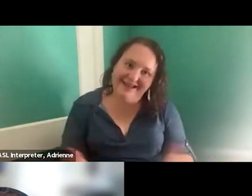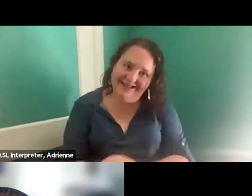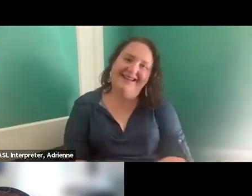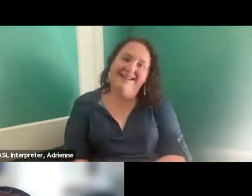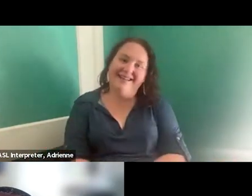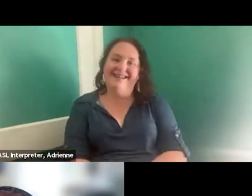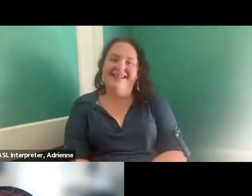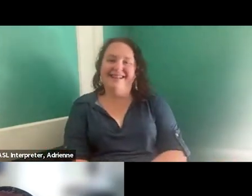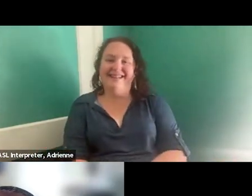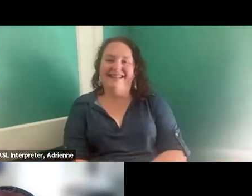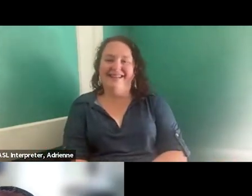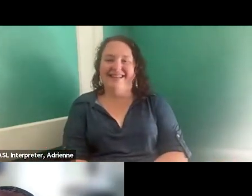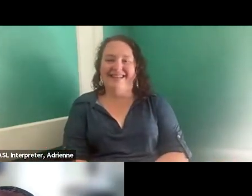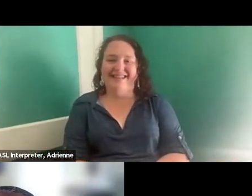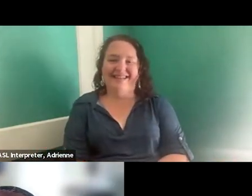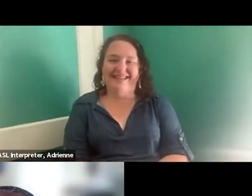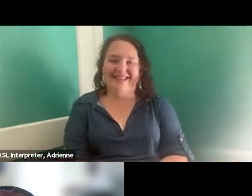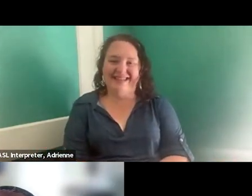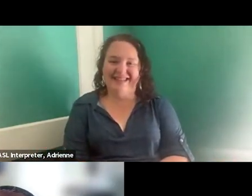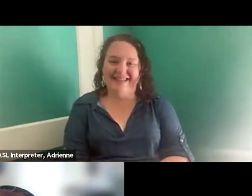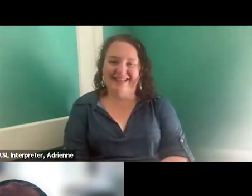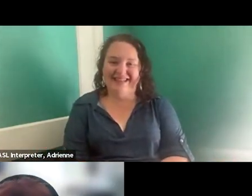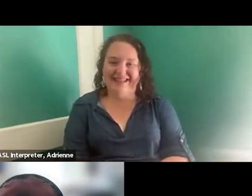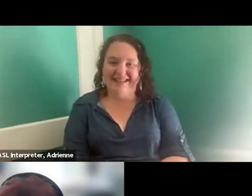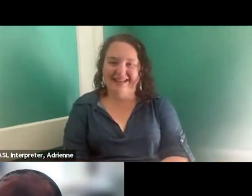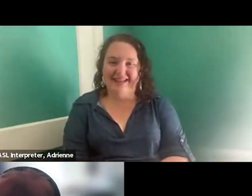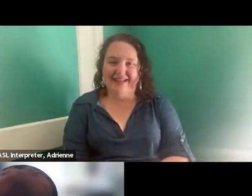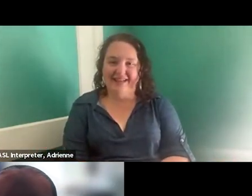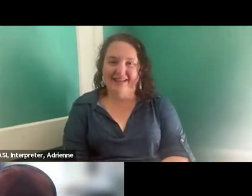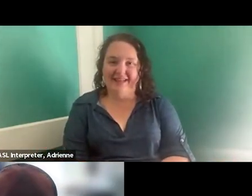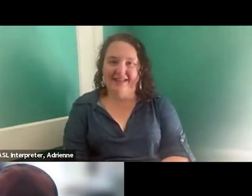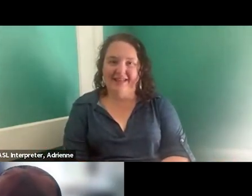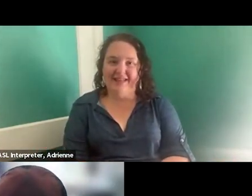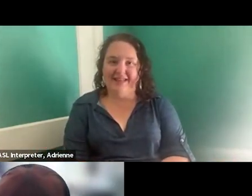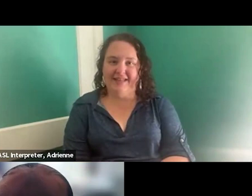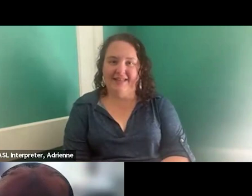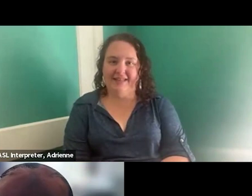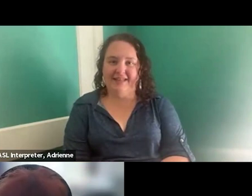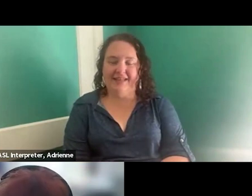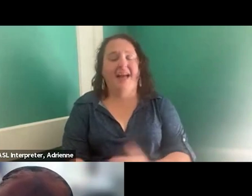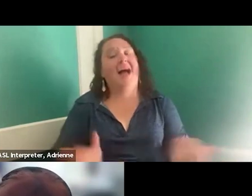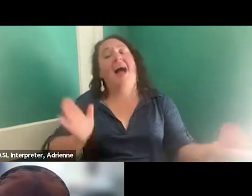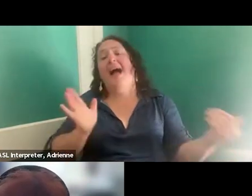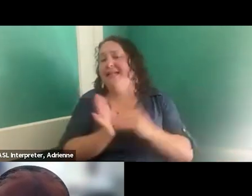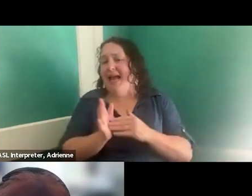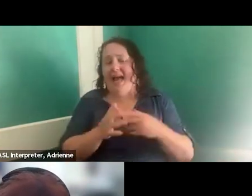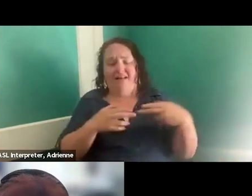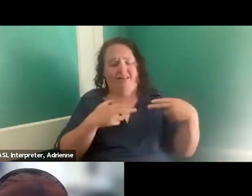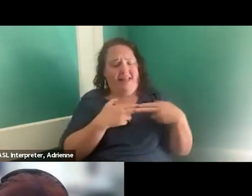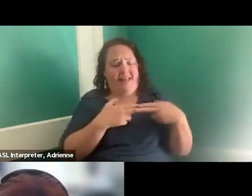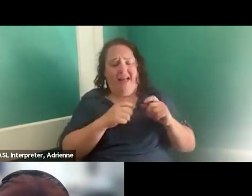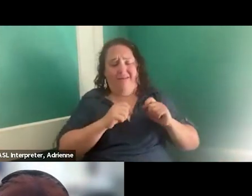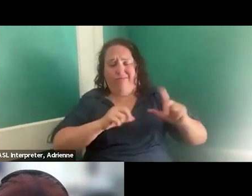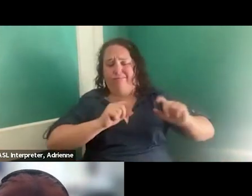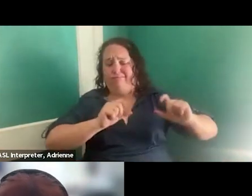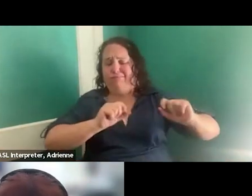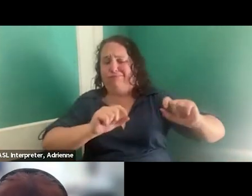And here is a flash-through. Here's a flash-through.